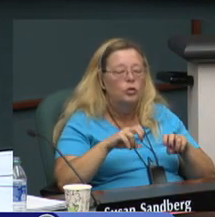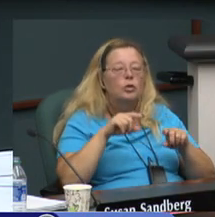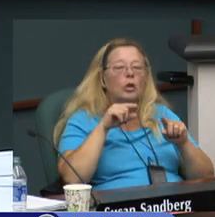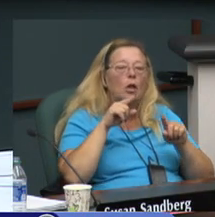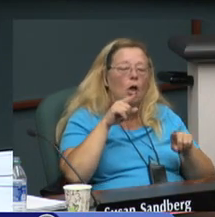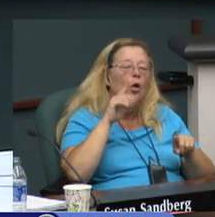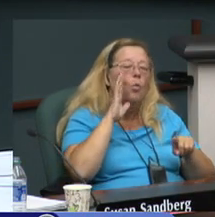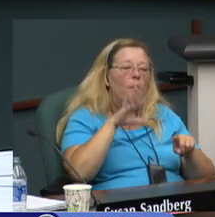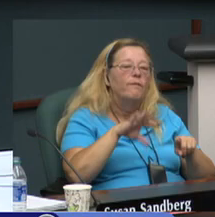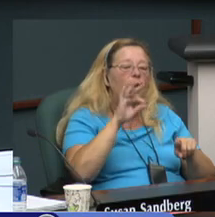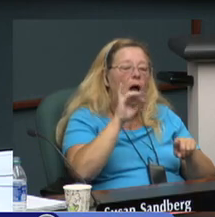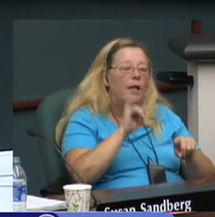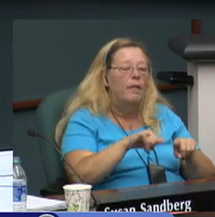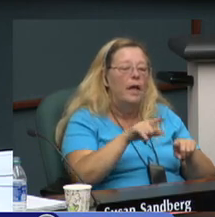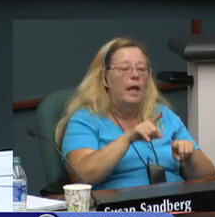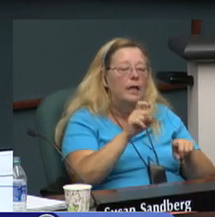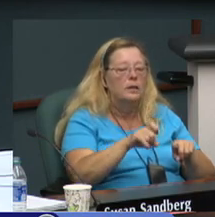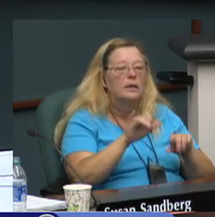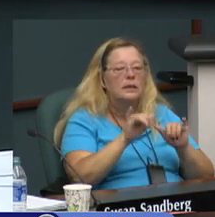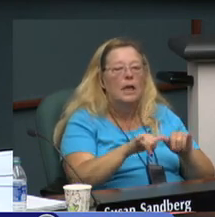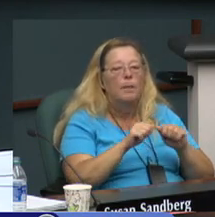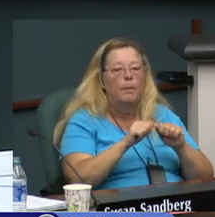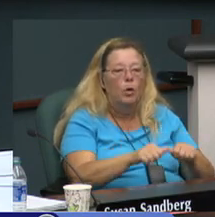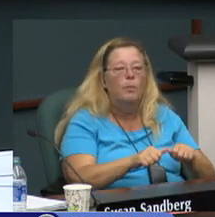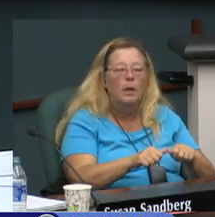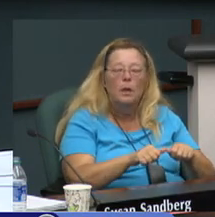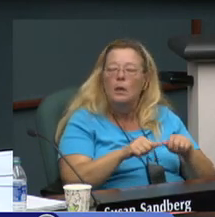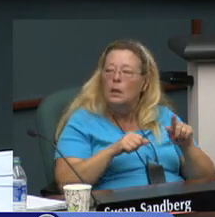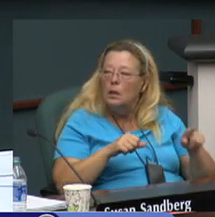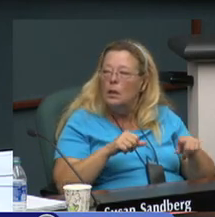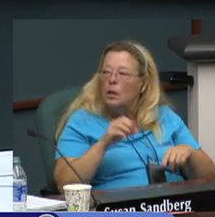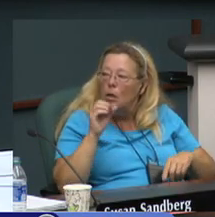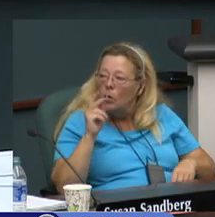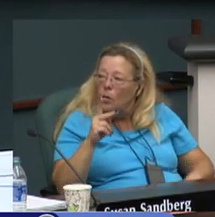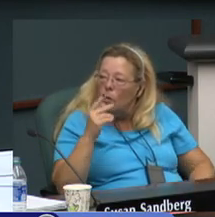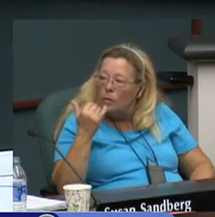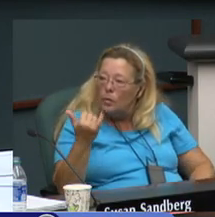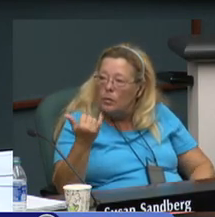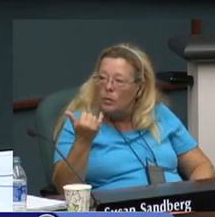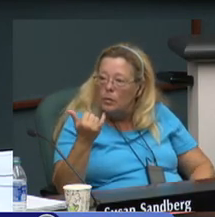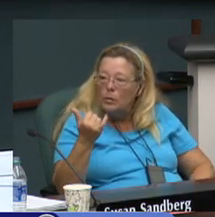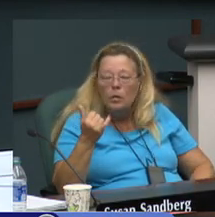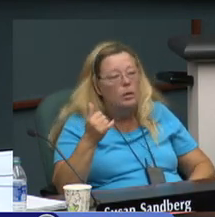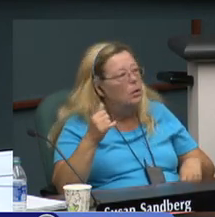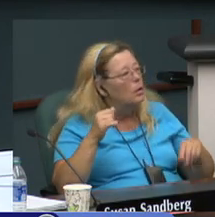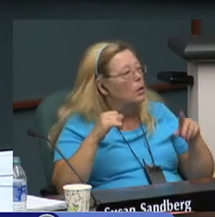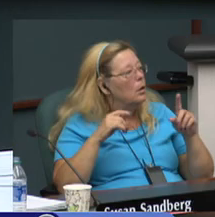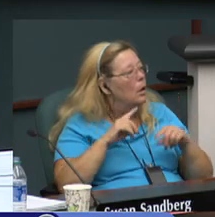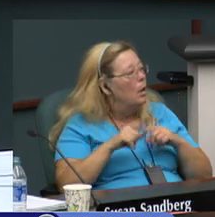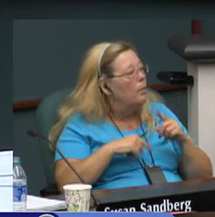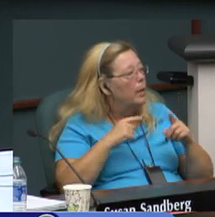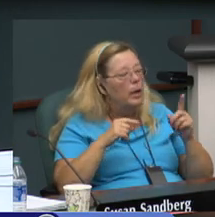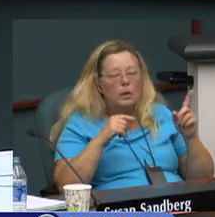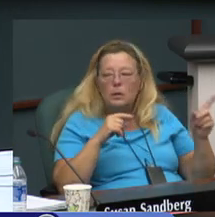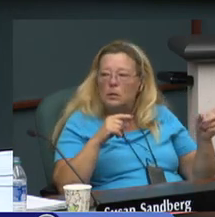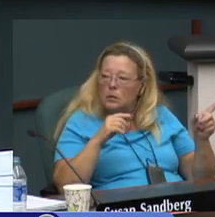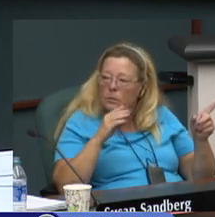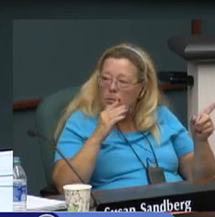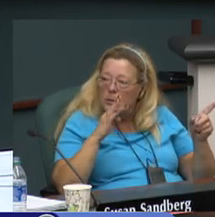that information question about Miss clothiers oh yeah